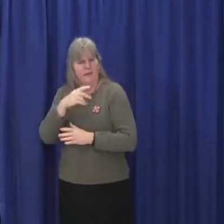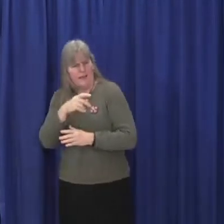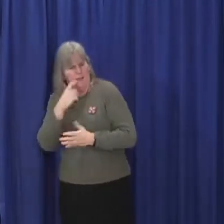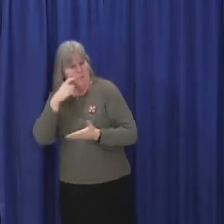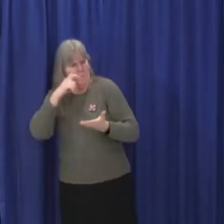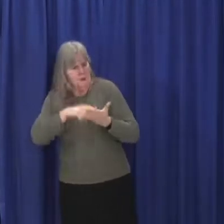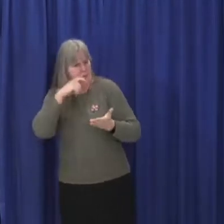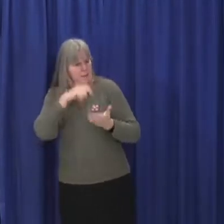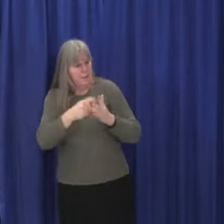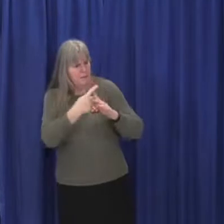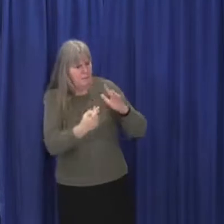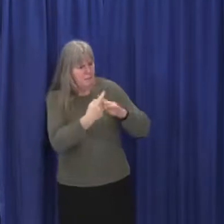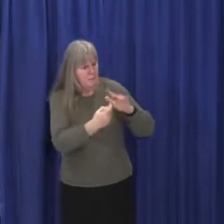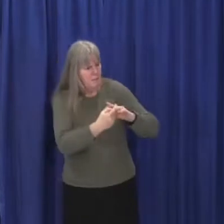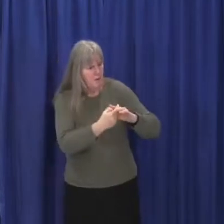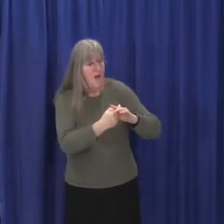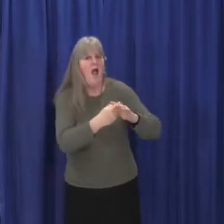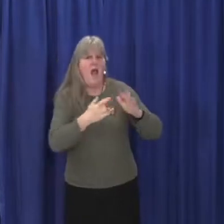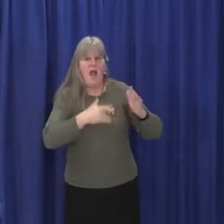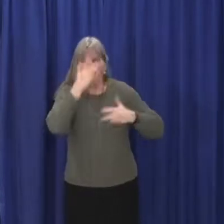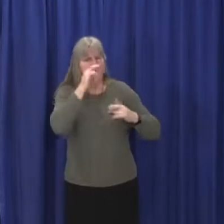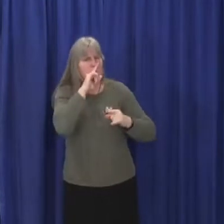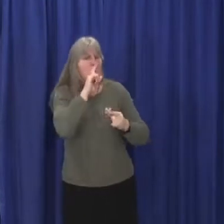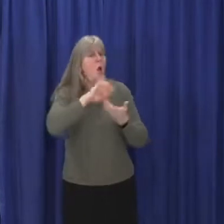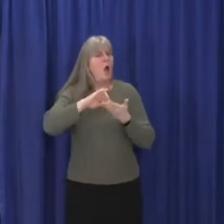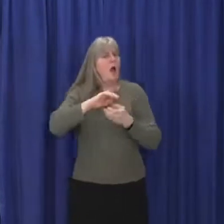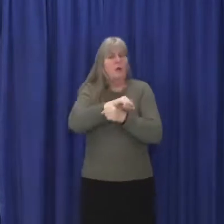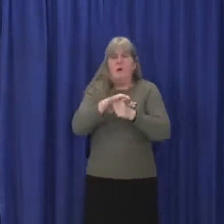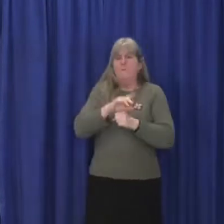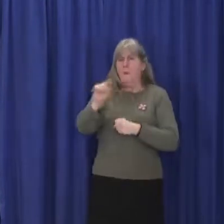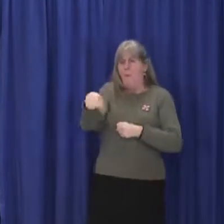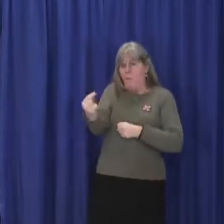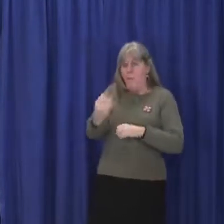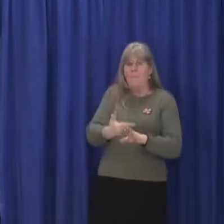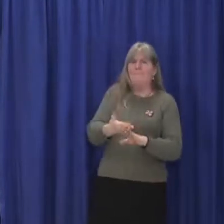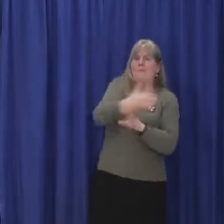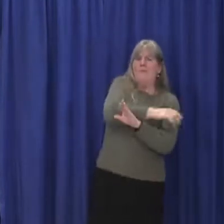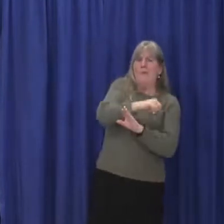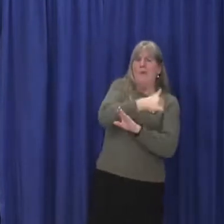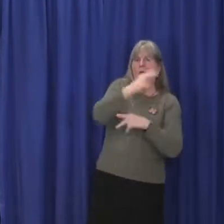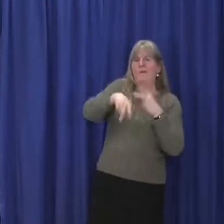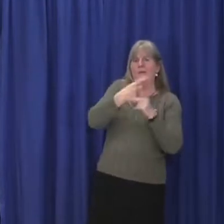and manage illness within schools. We will be relying on this process to manage